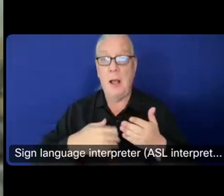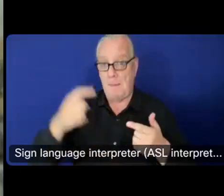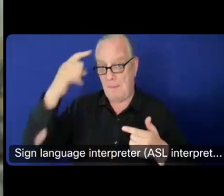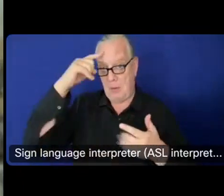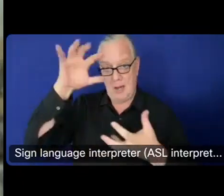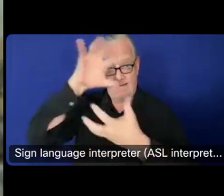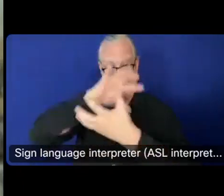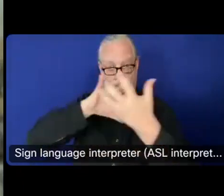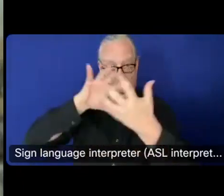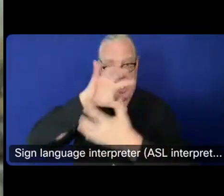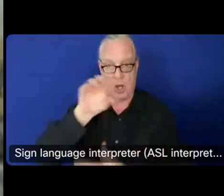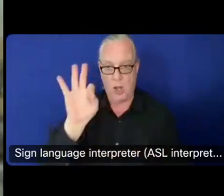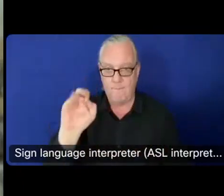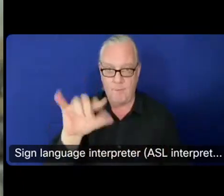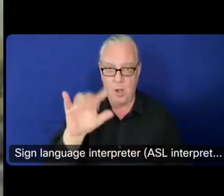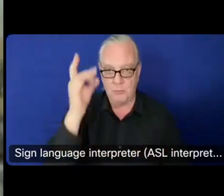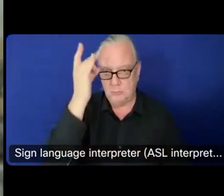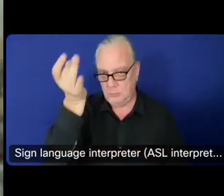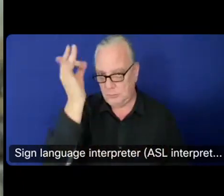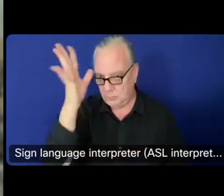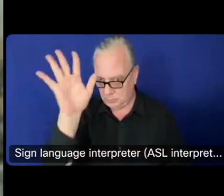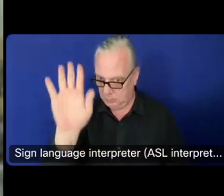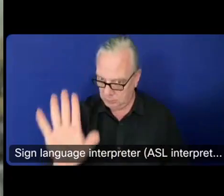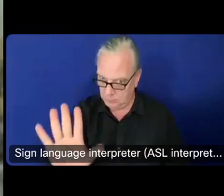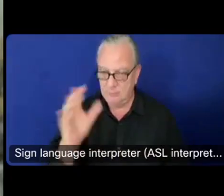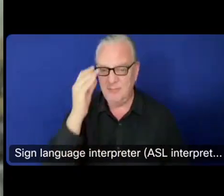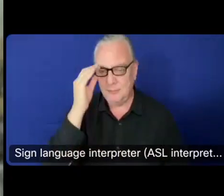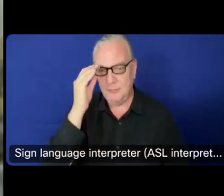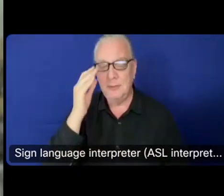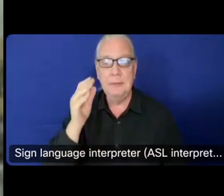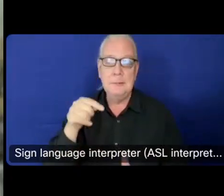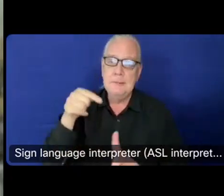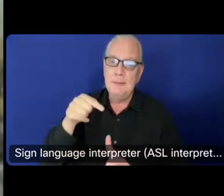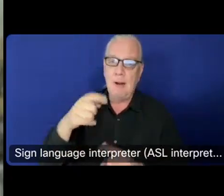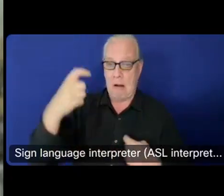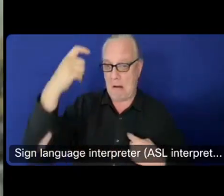lot. But when we talk about cognitive health, often people